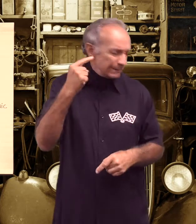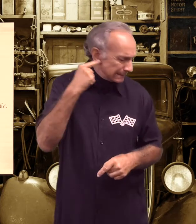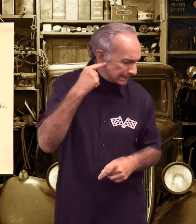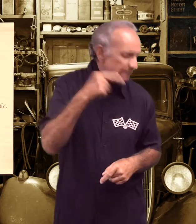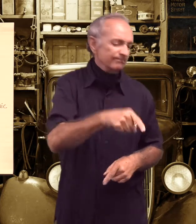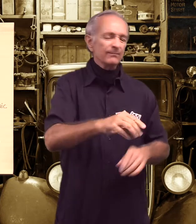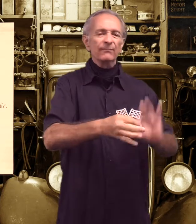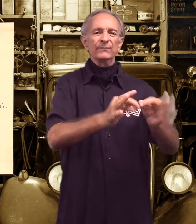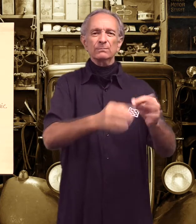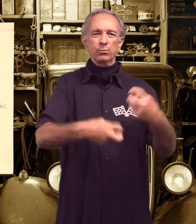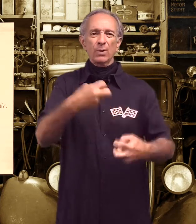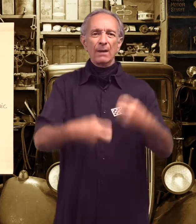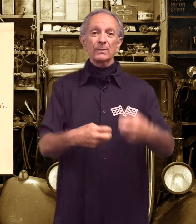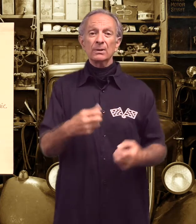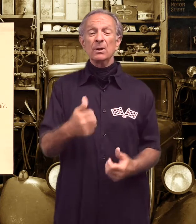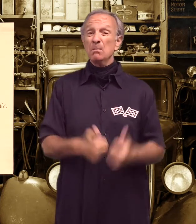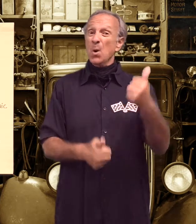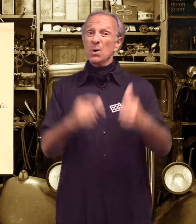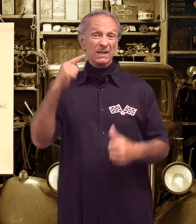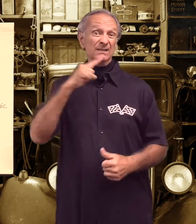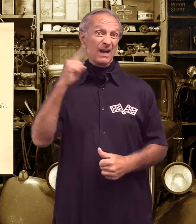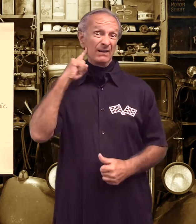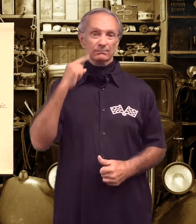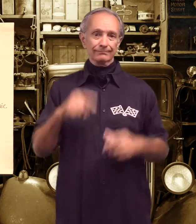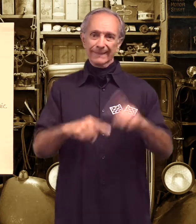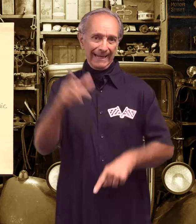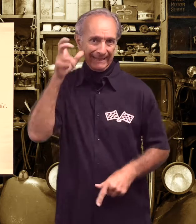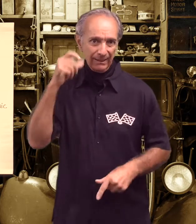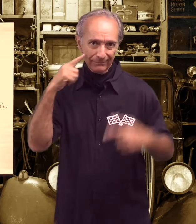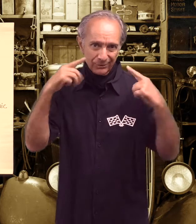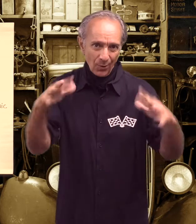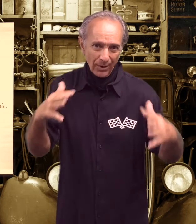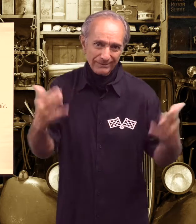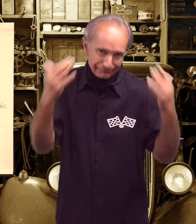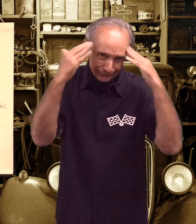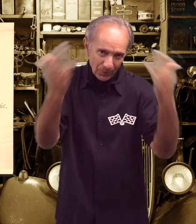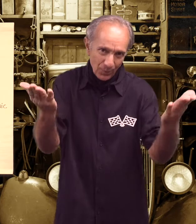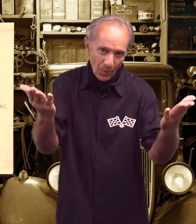where a hearing mechanic can identify the issue and fix it. You know how most deaf people can't hear noises like that.